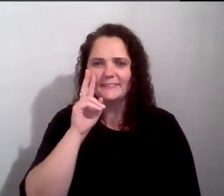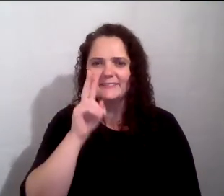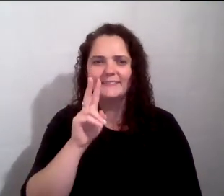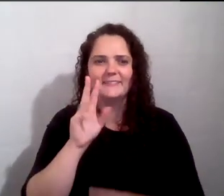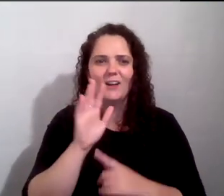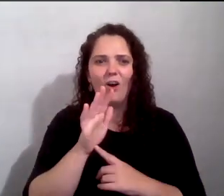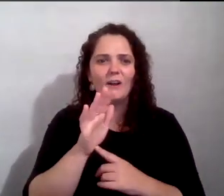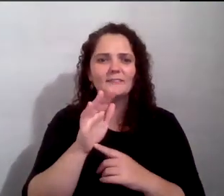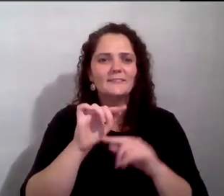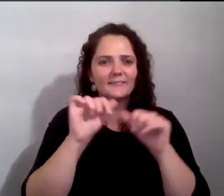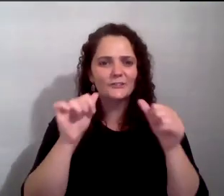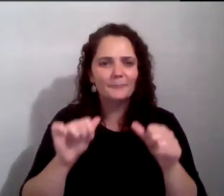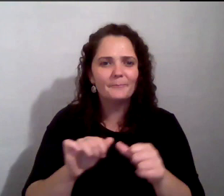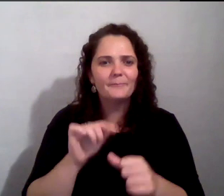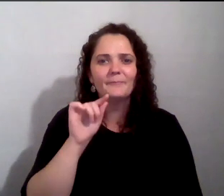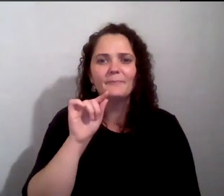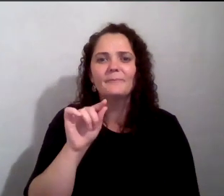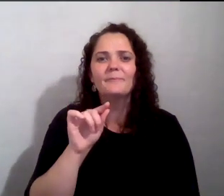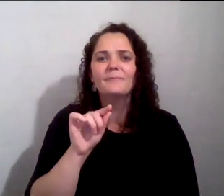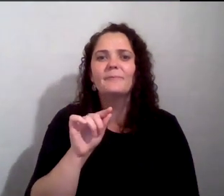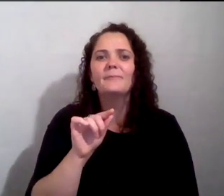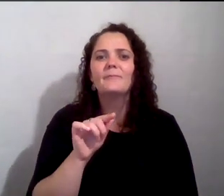and throughout there is this wonderfully free kind of calligraphic